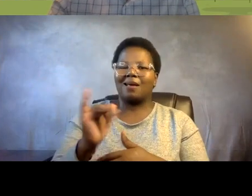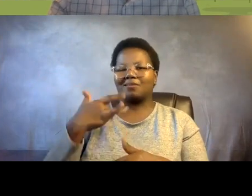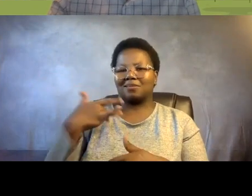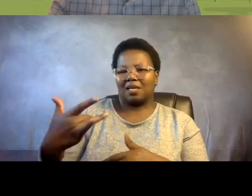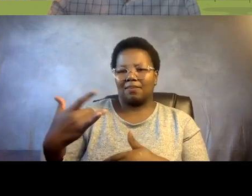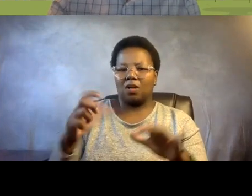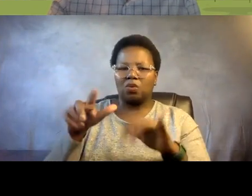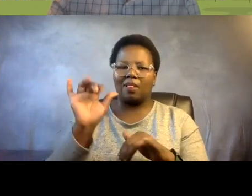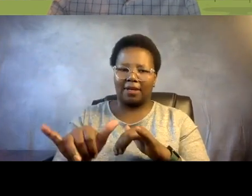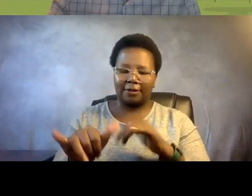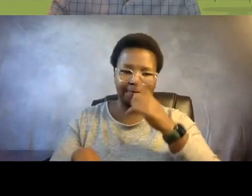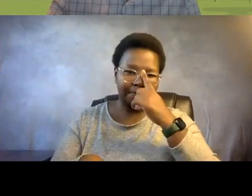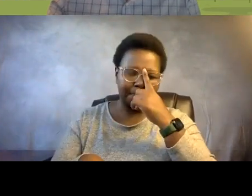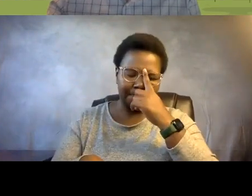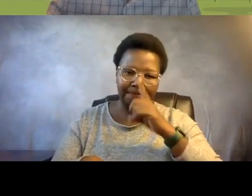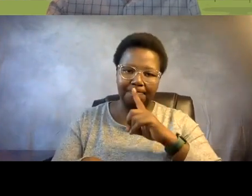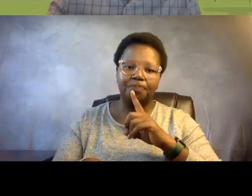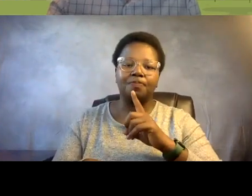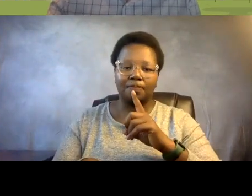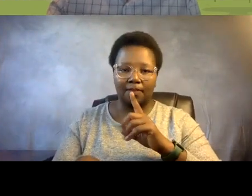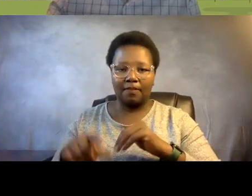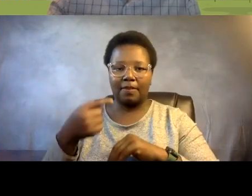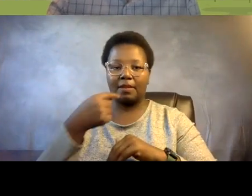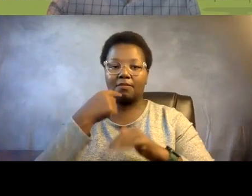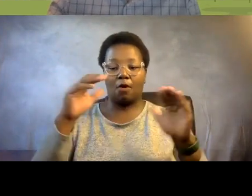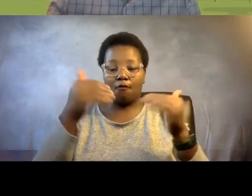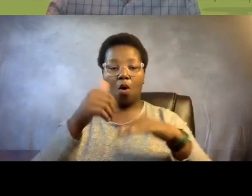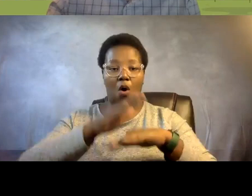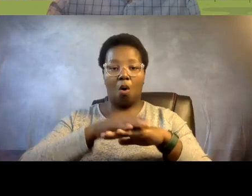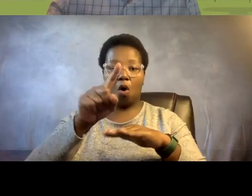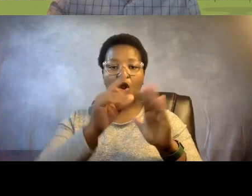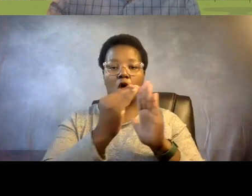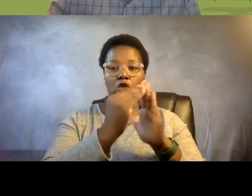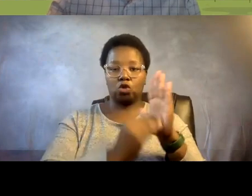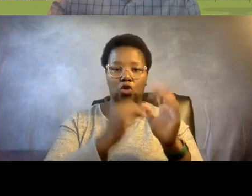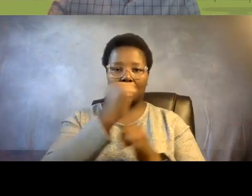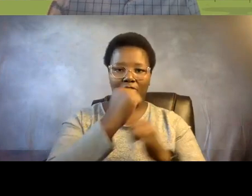Do focus on document structure. Navigation, forms, dynamic content, we're going to get